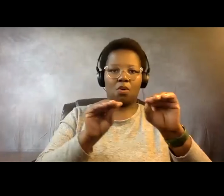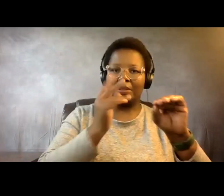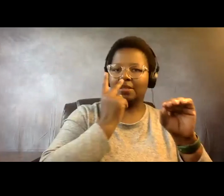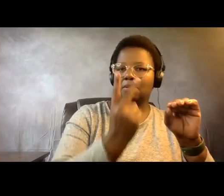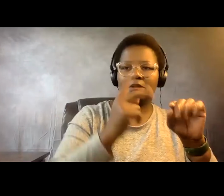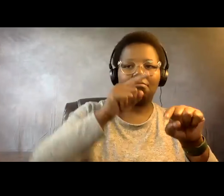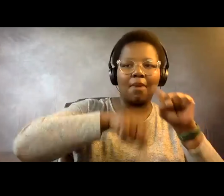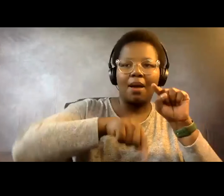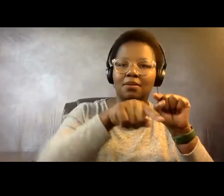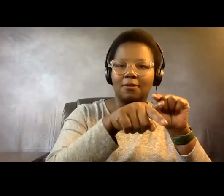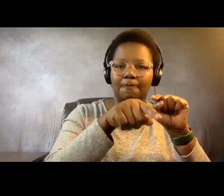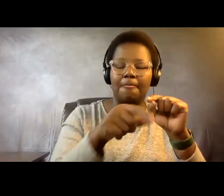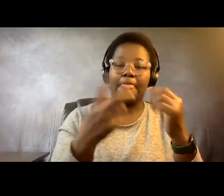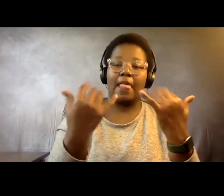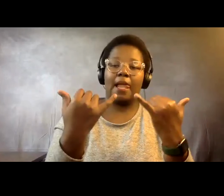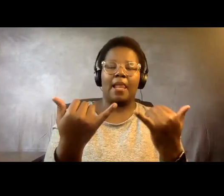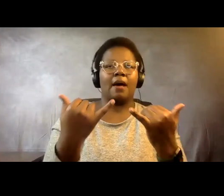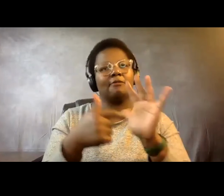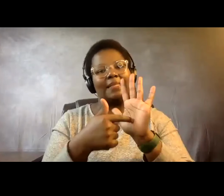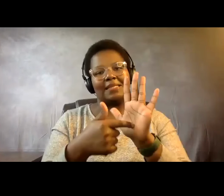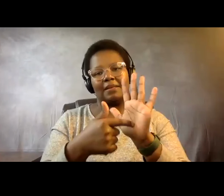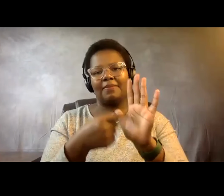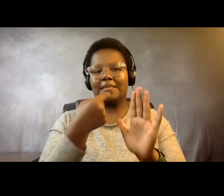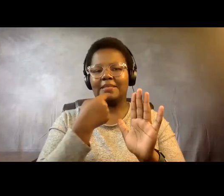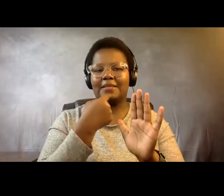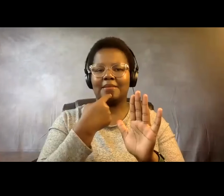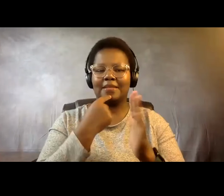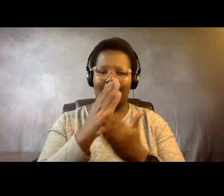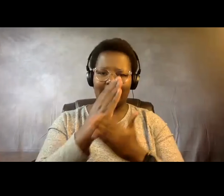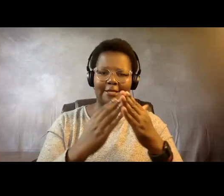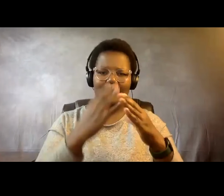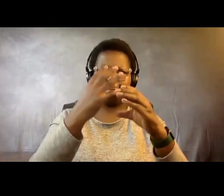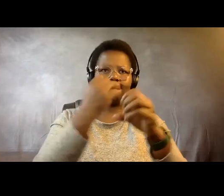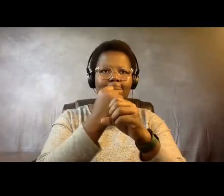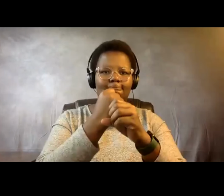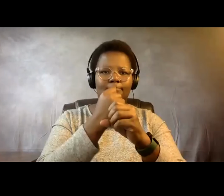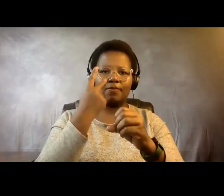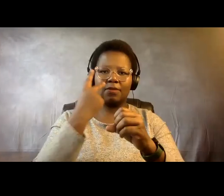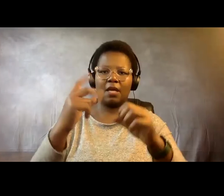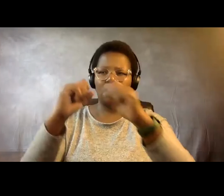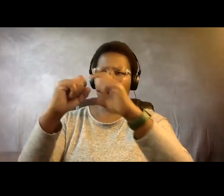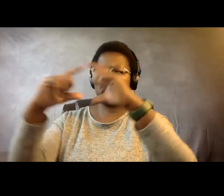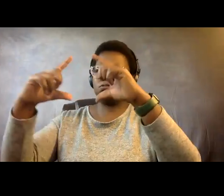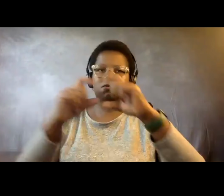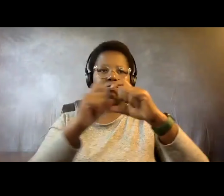if you have some notifications. So you have those little bubbles on top of an icon that